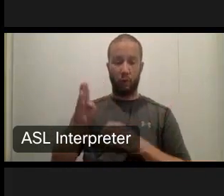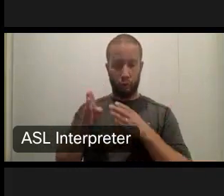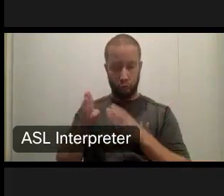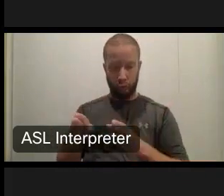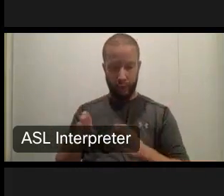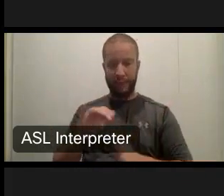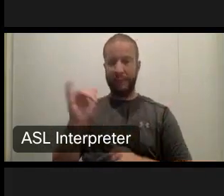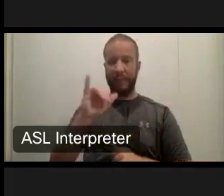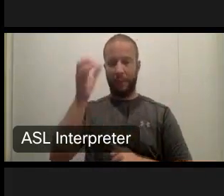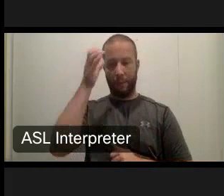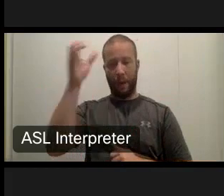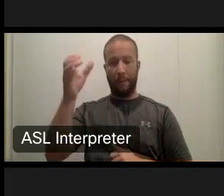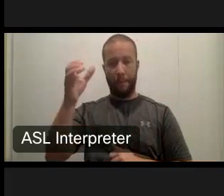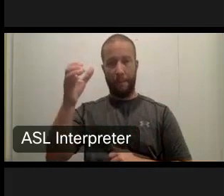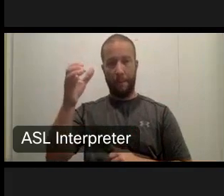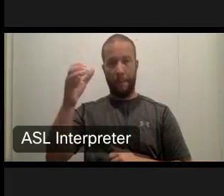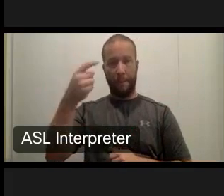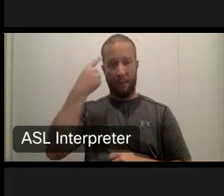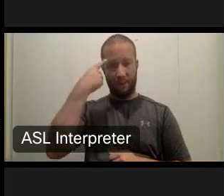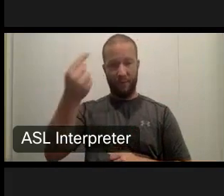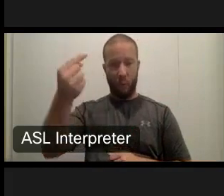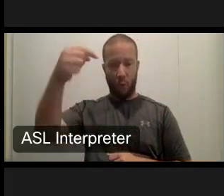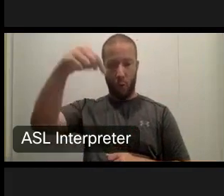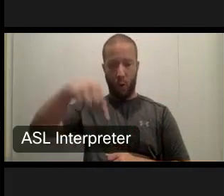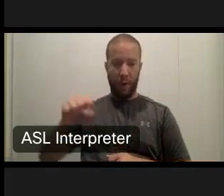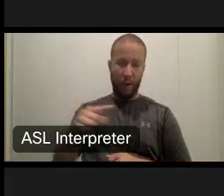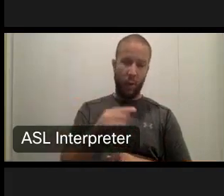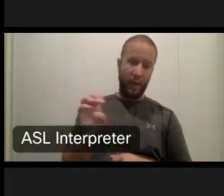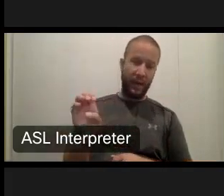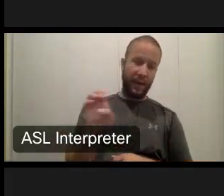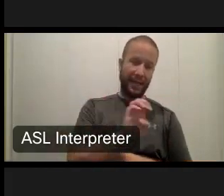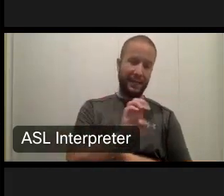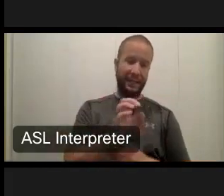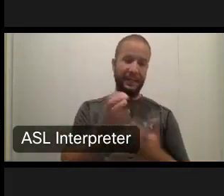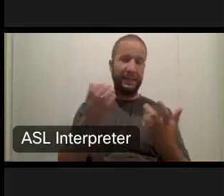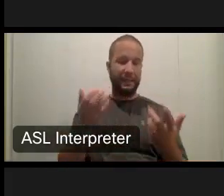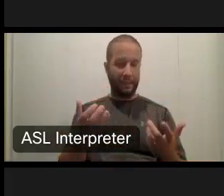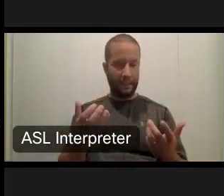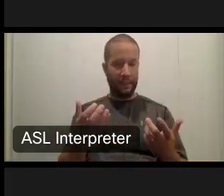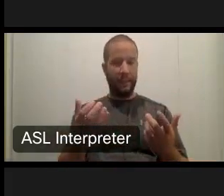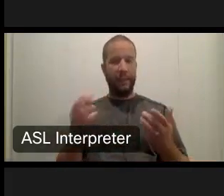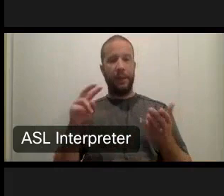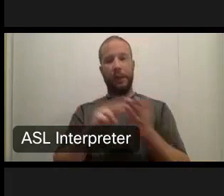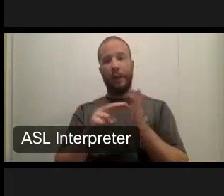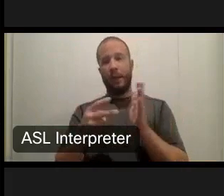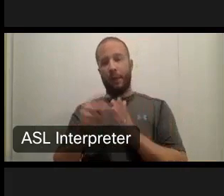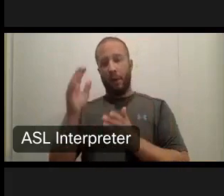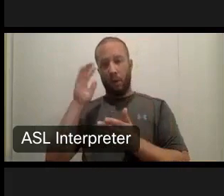the same would be for the same to go for eastbound where the bus would make the stop that it does on